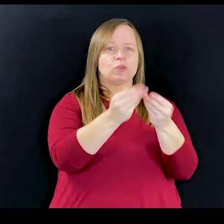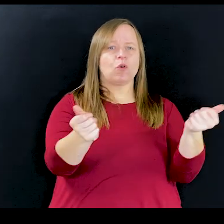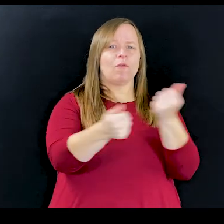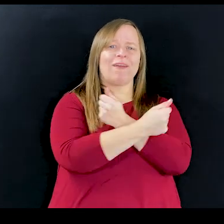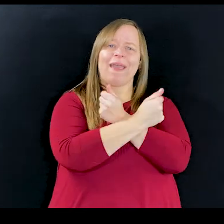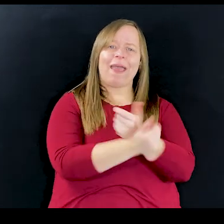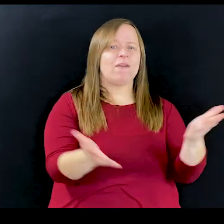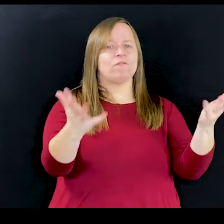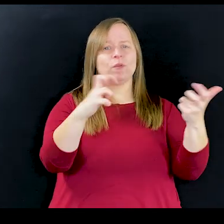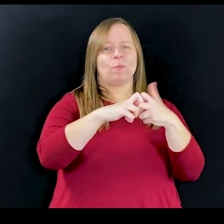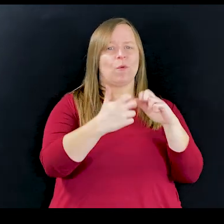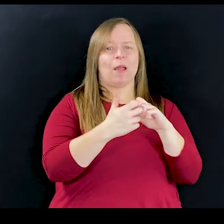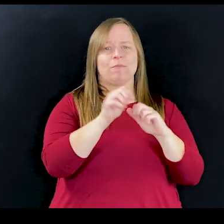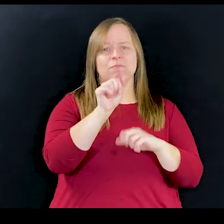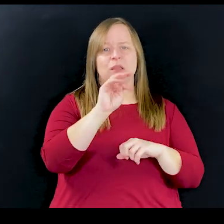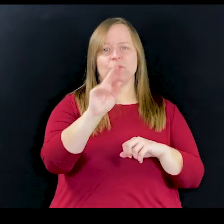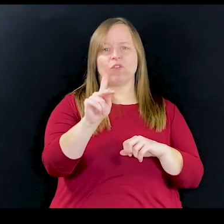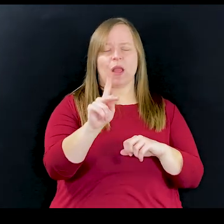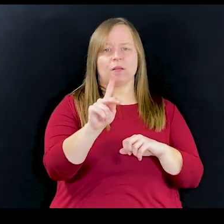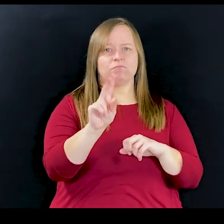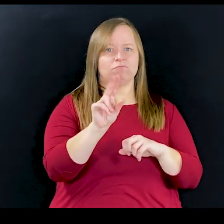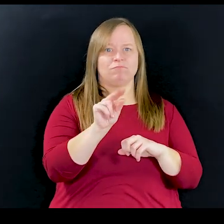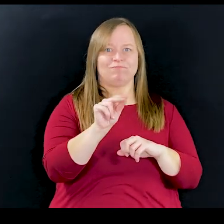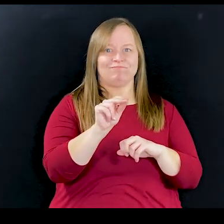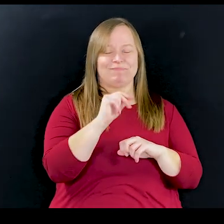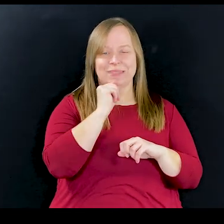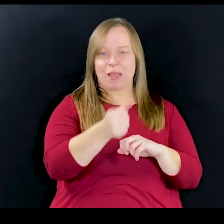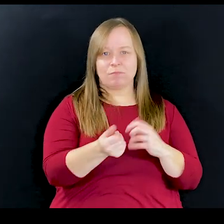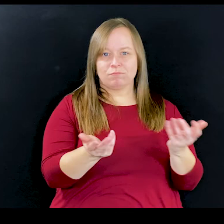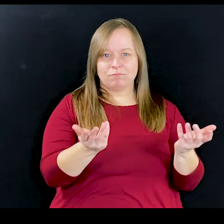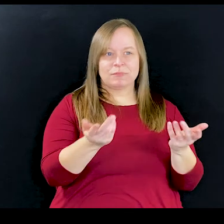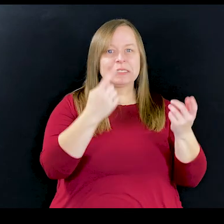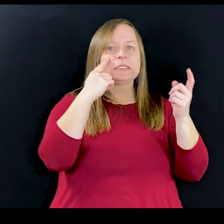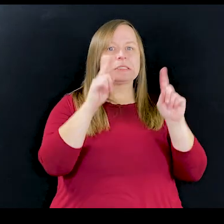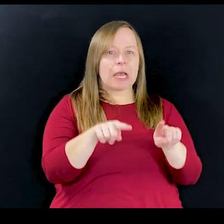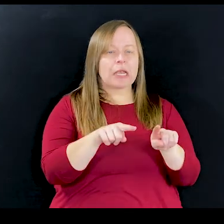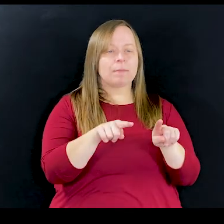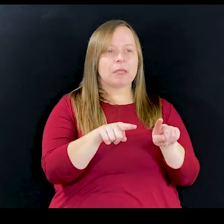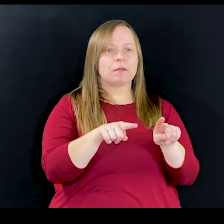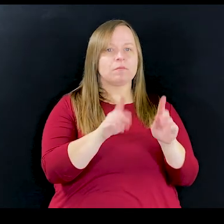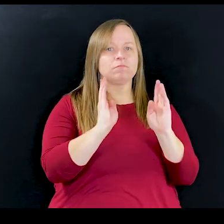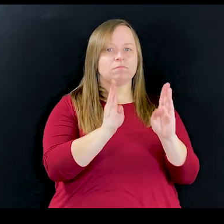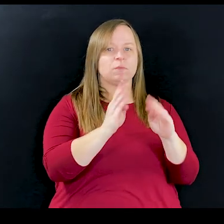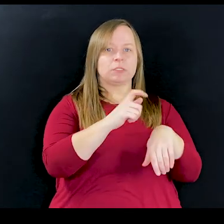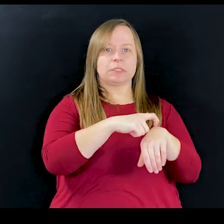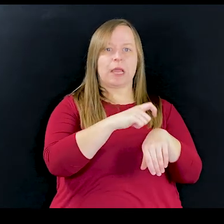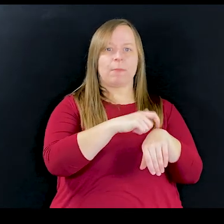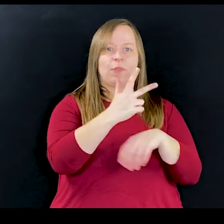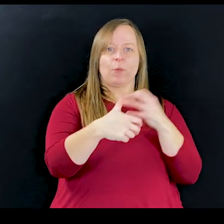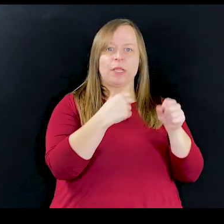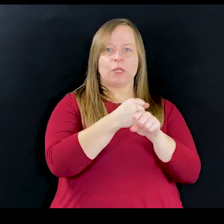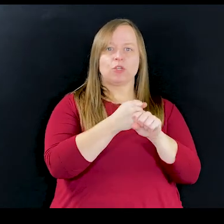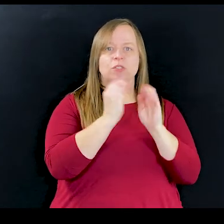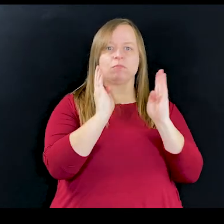resolve all problems that exist at Amtrak stations. The settlement term is short. It's 3 years.